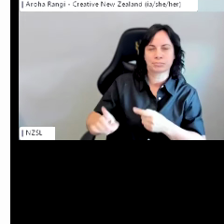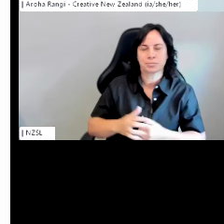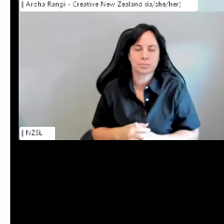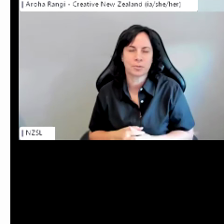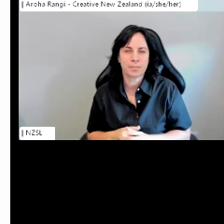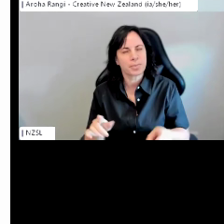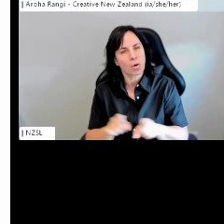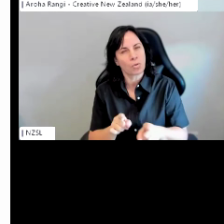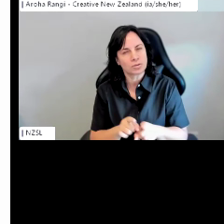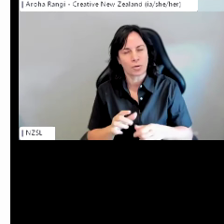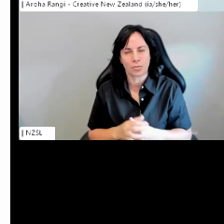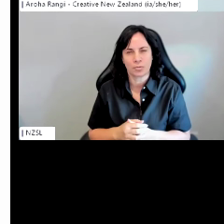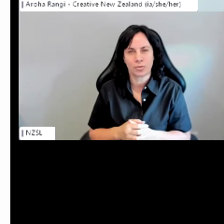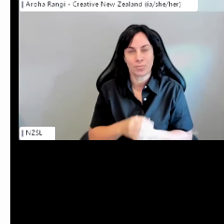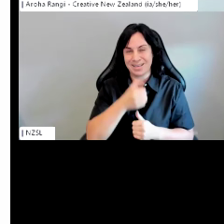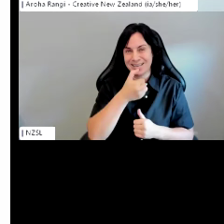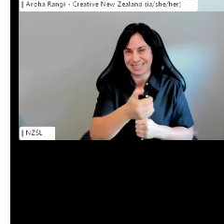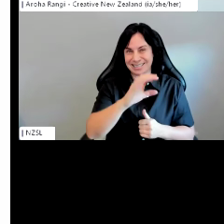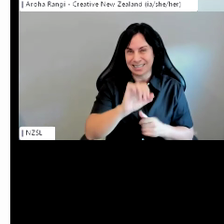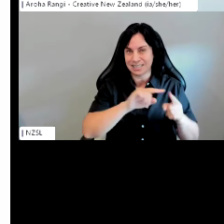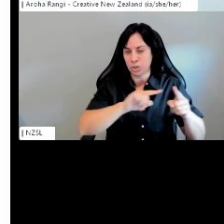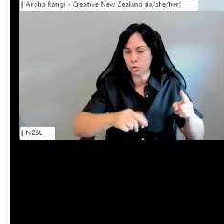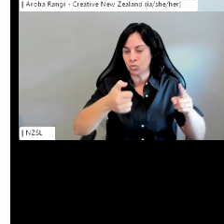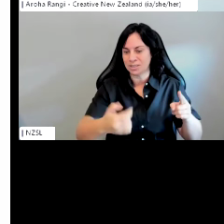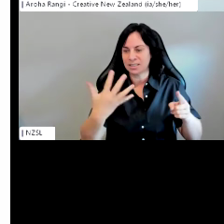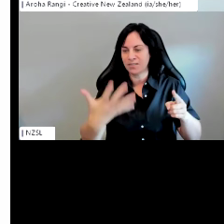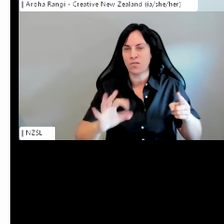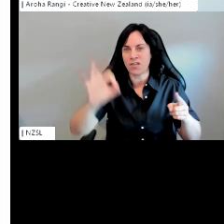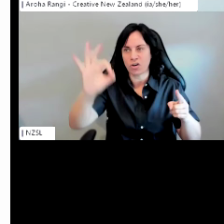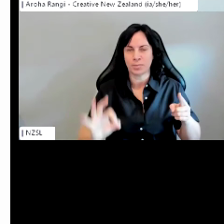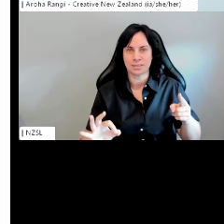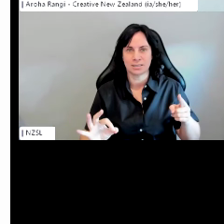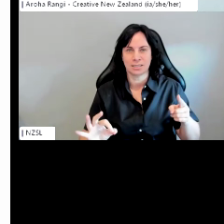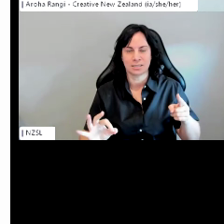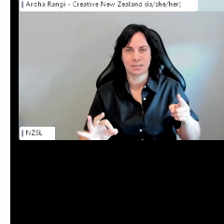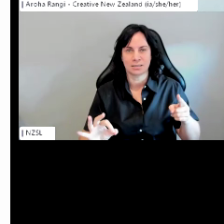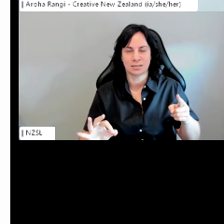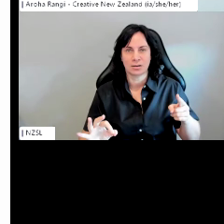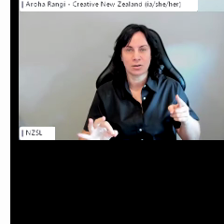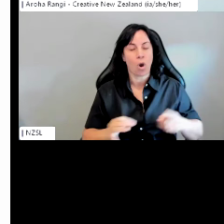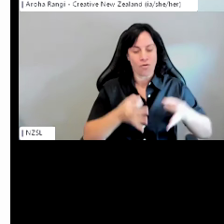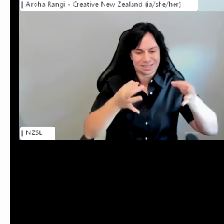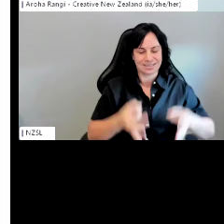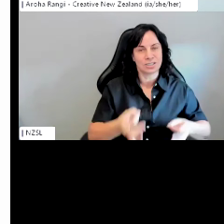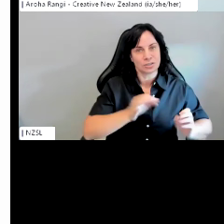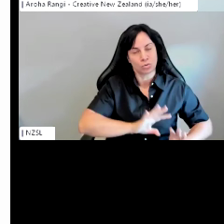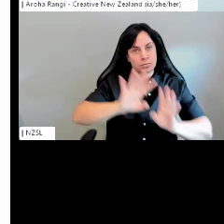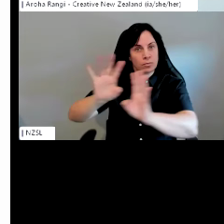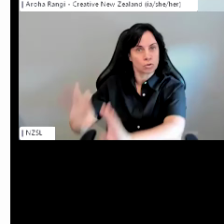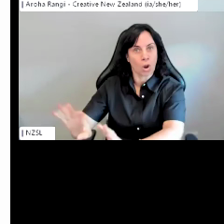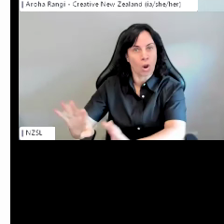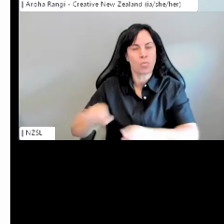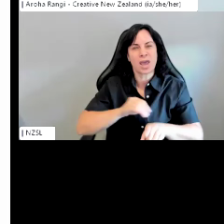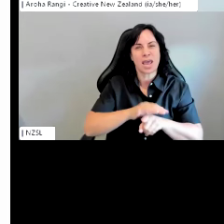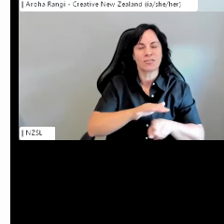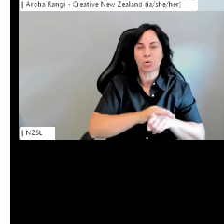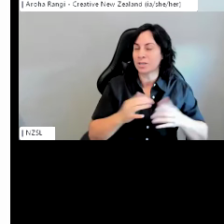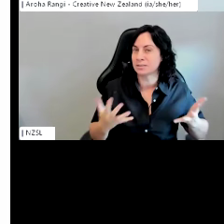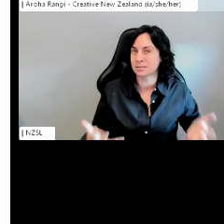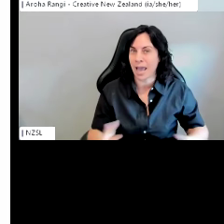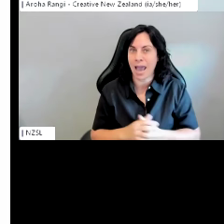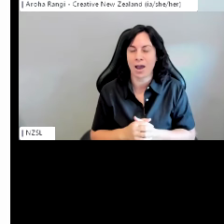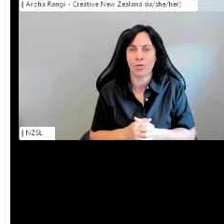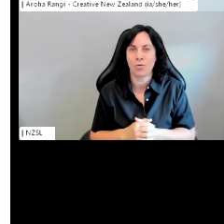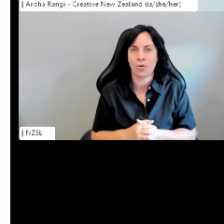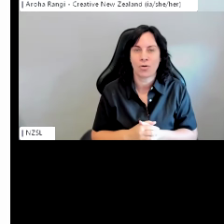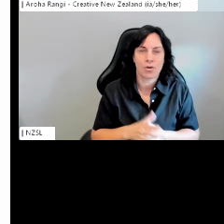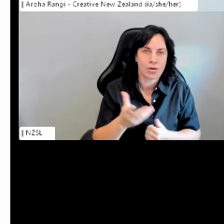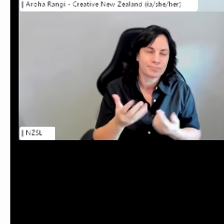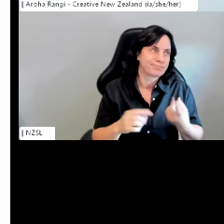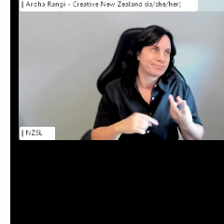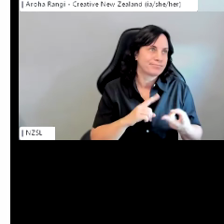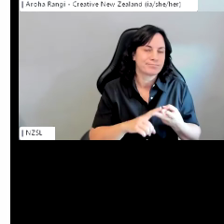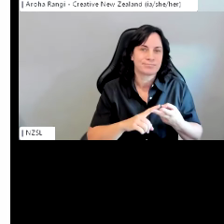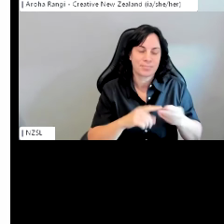now that 60 to 65% of visit decisions um are influenced by audio or video um messaging rather